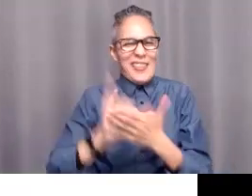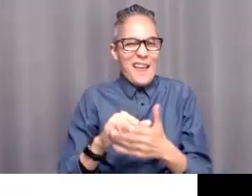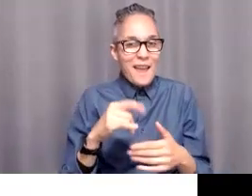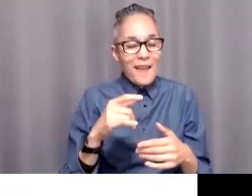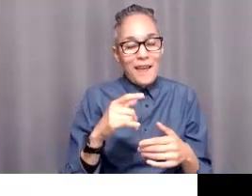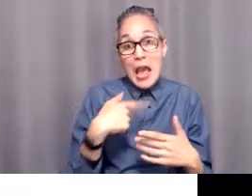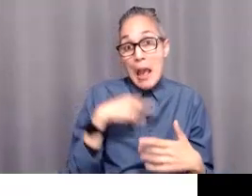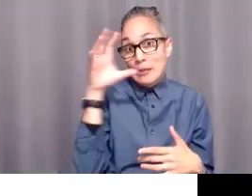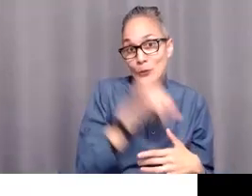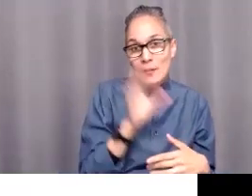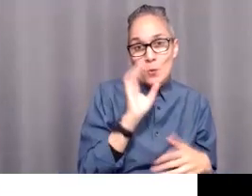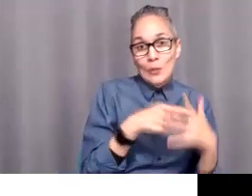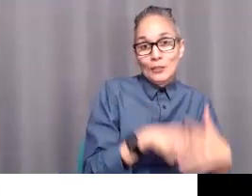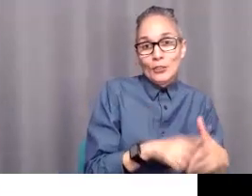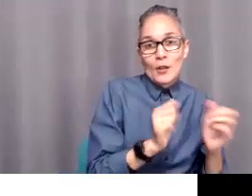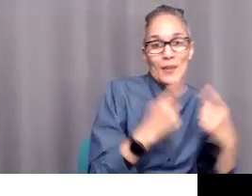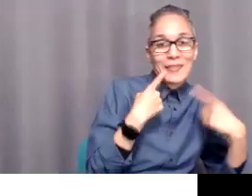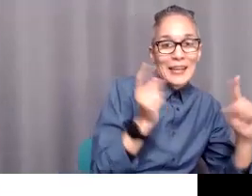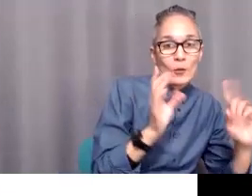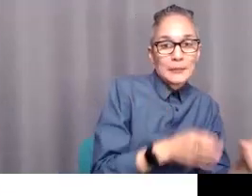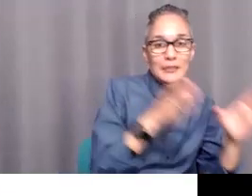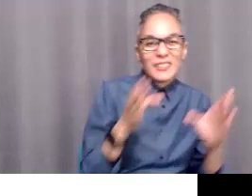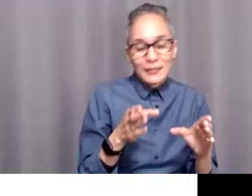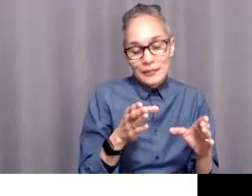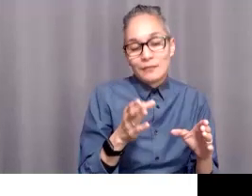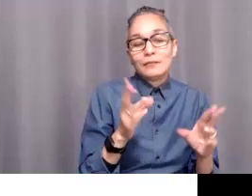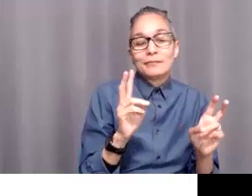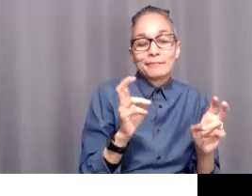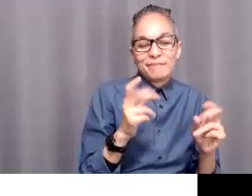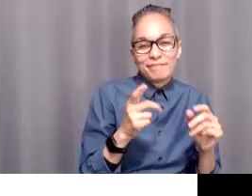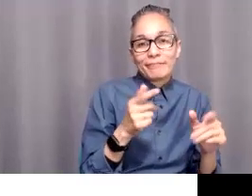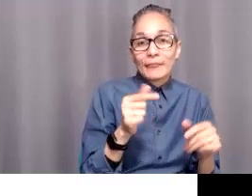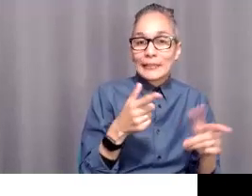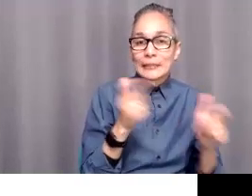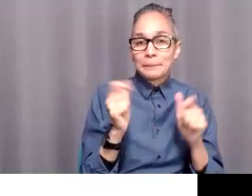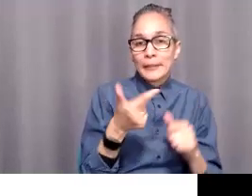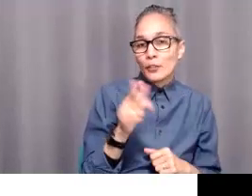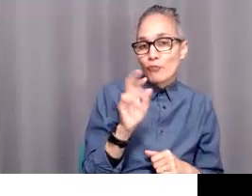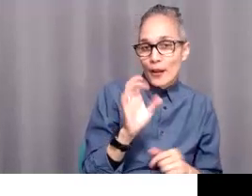that they're going to where they're going to look for things. But it depends on the individual.